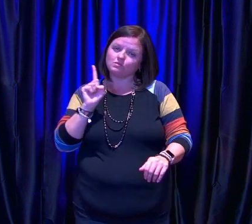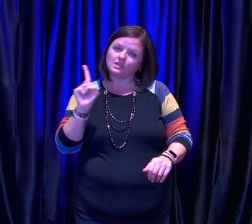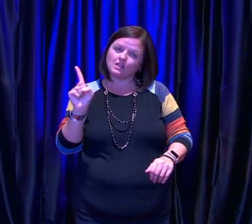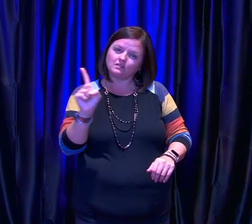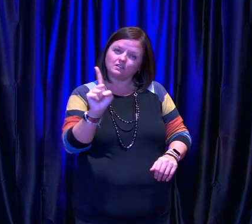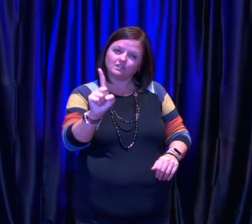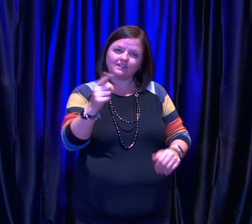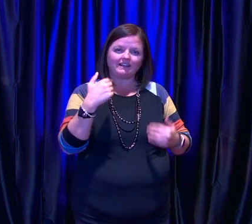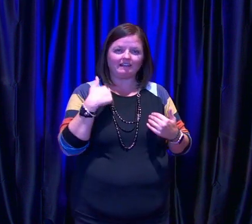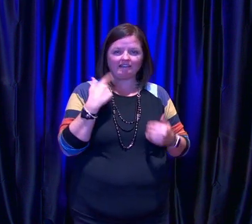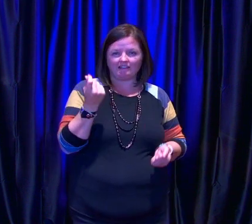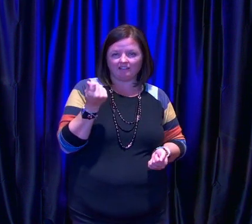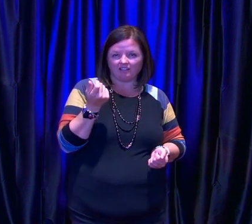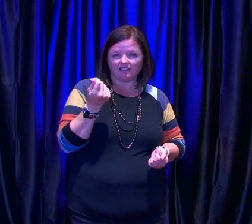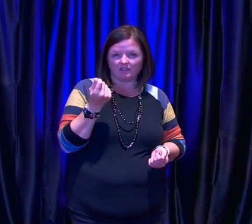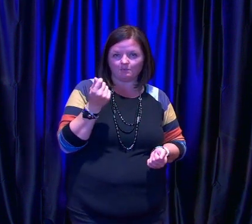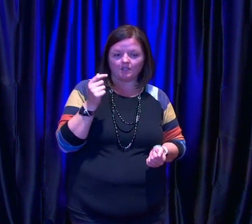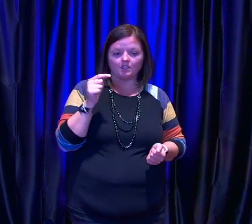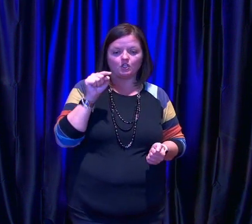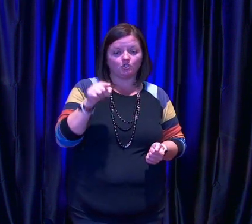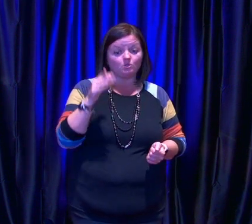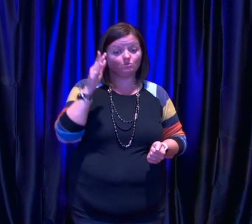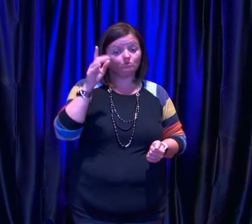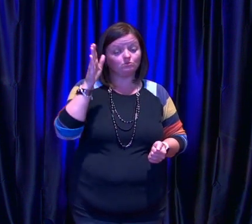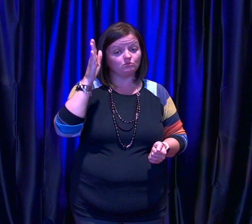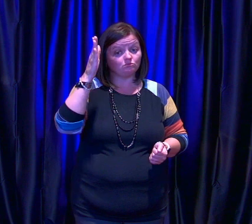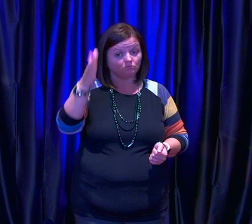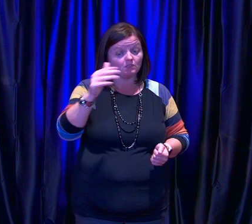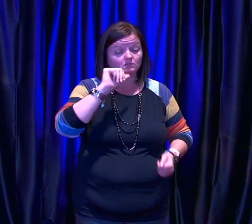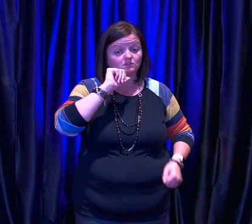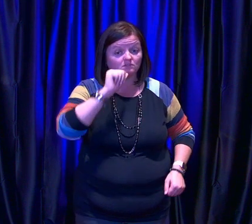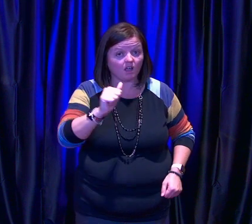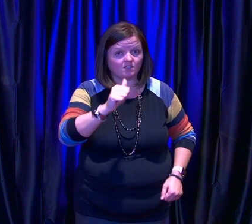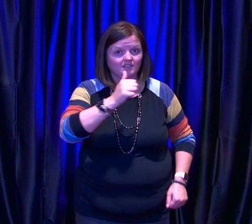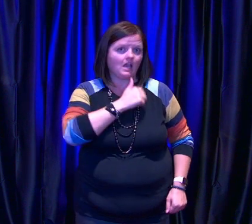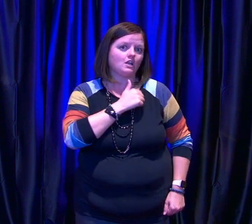little bit of the thou shall not attitude